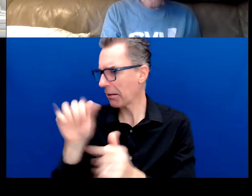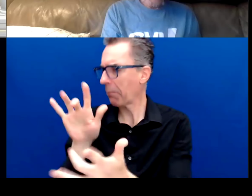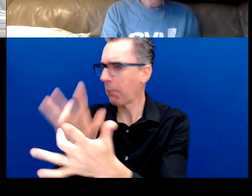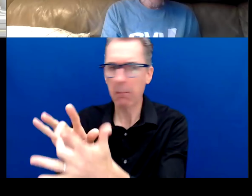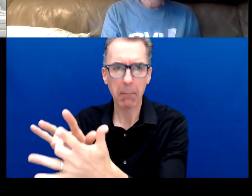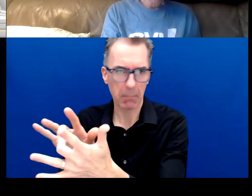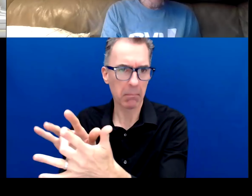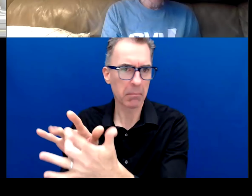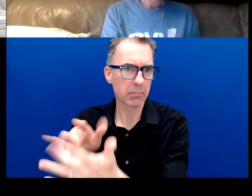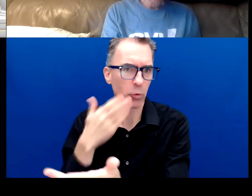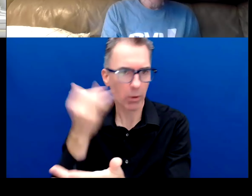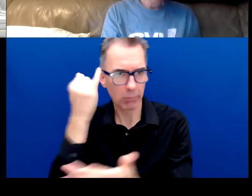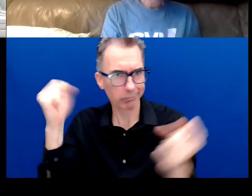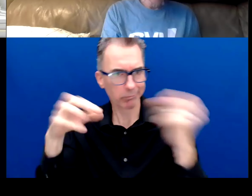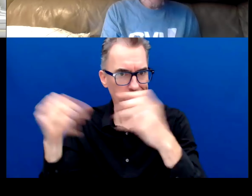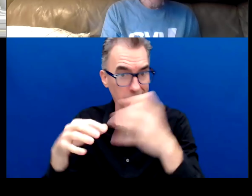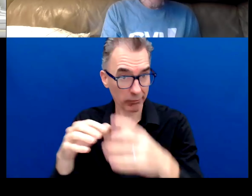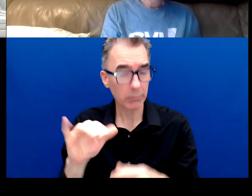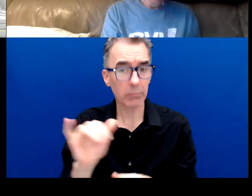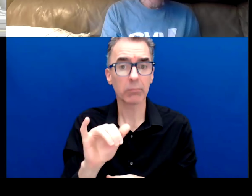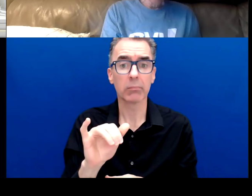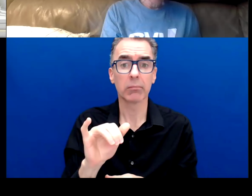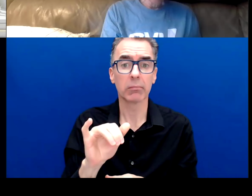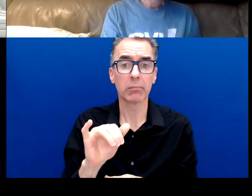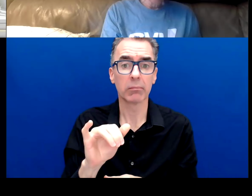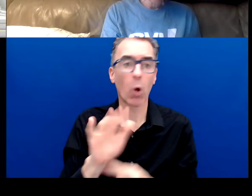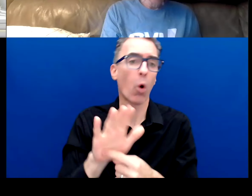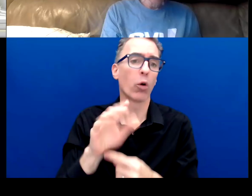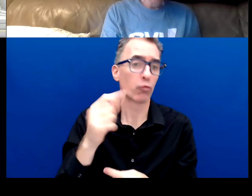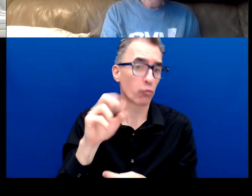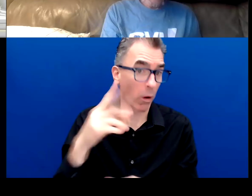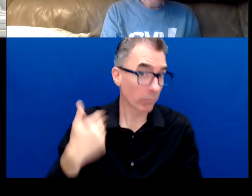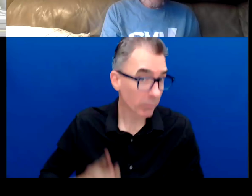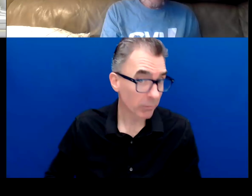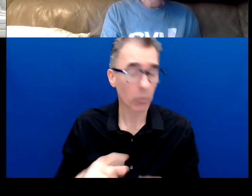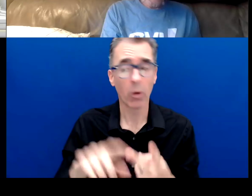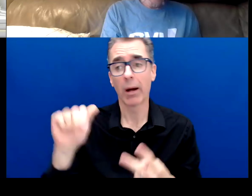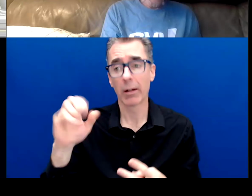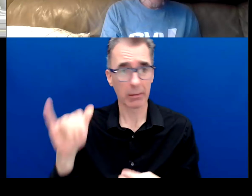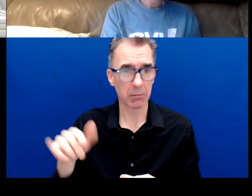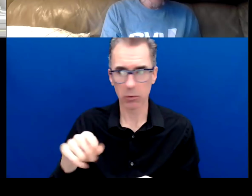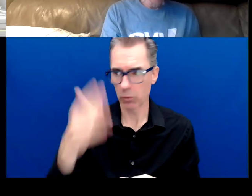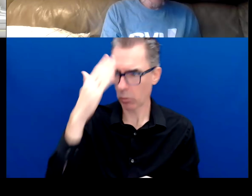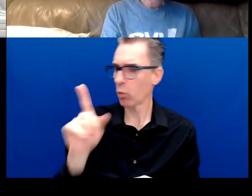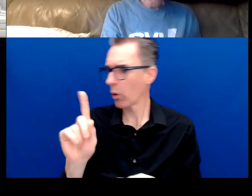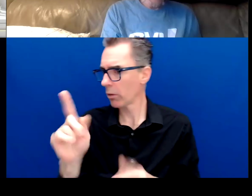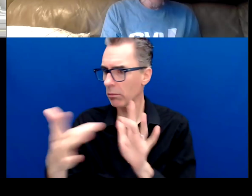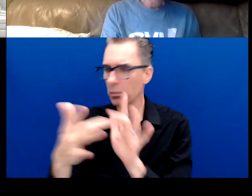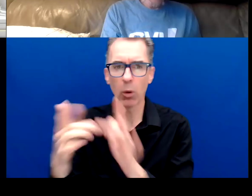but also you can have the resources like, oh, okay, I can reach out to Gerard, I can reach out to Ashley, or you know who your leads are in your pathway.